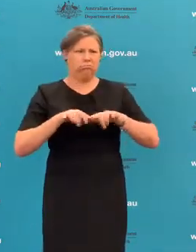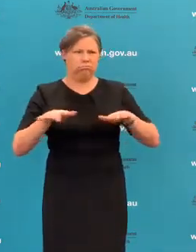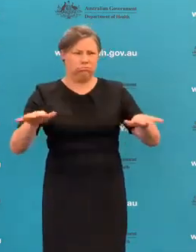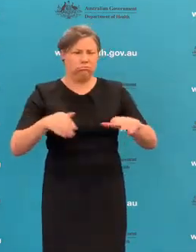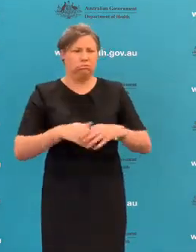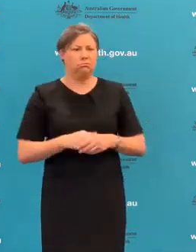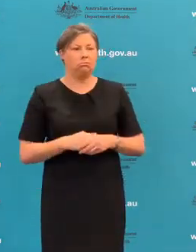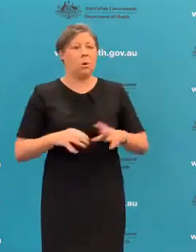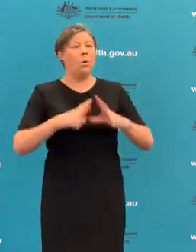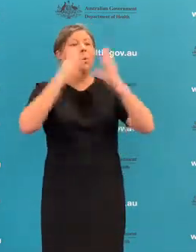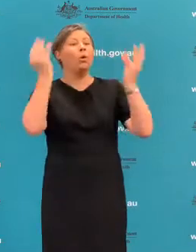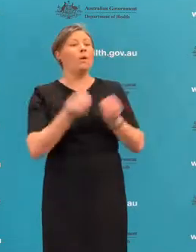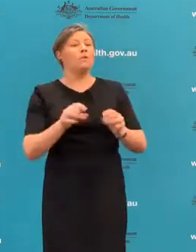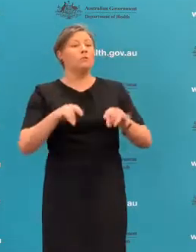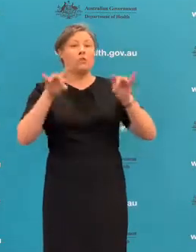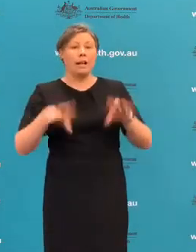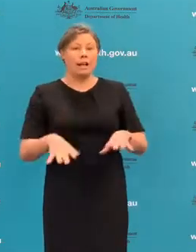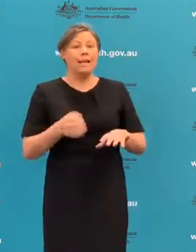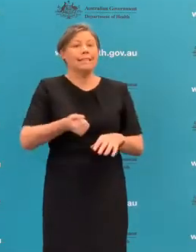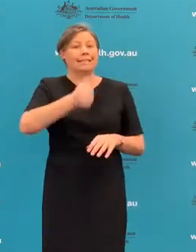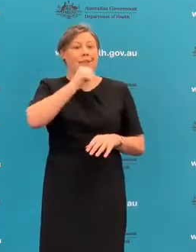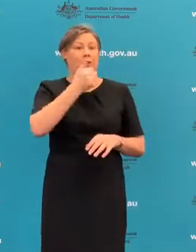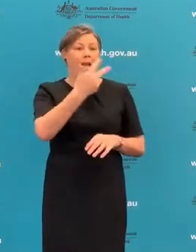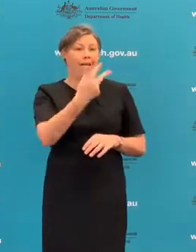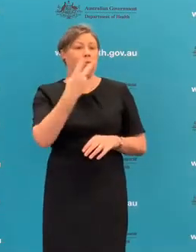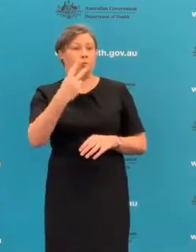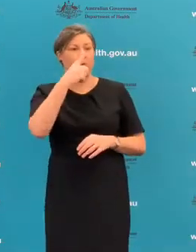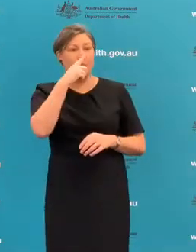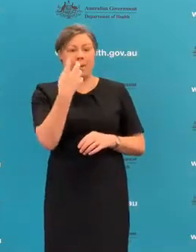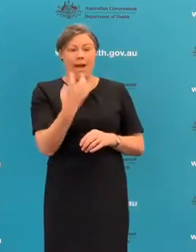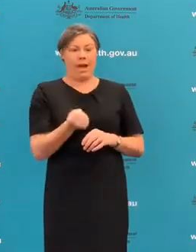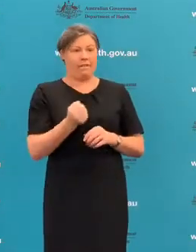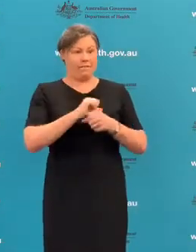now 682 people with COVID-19 in public and private